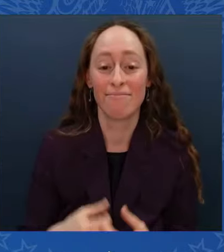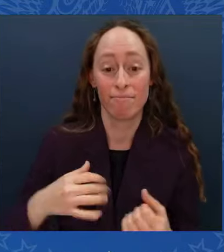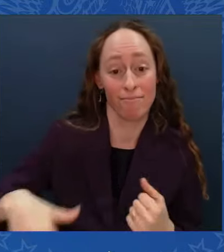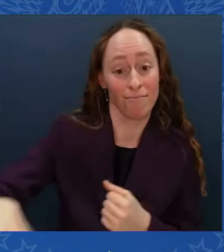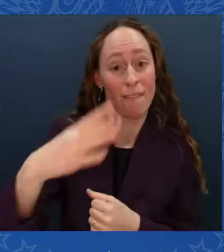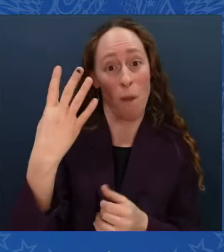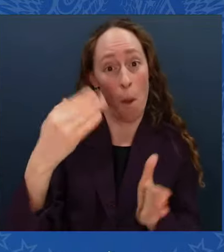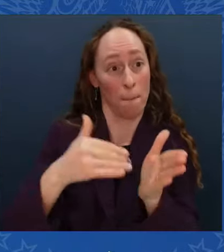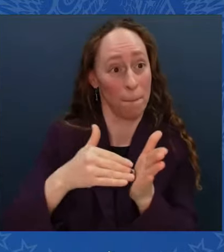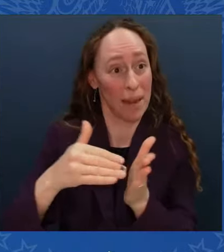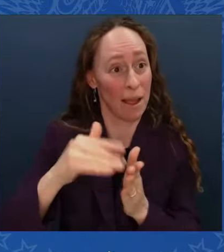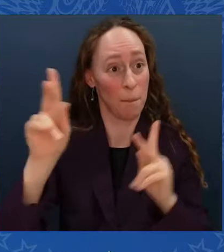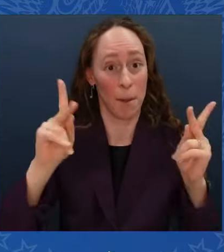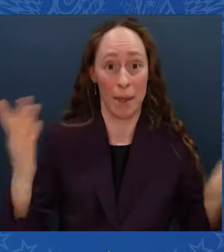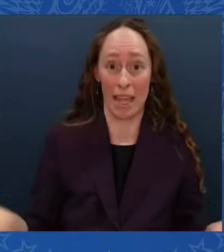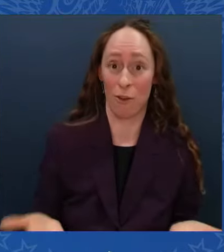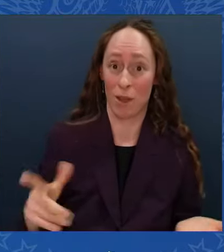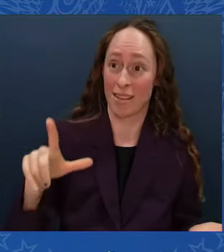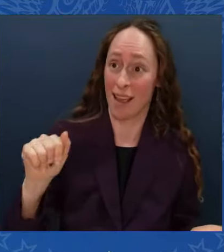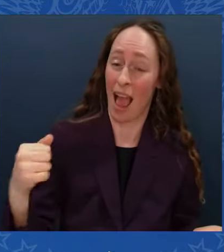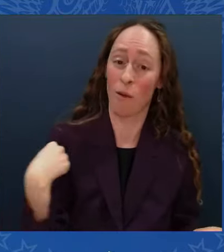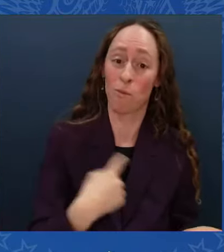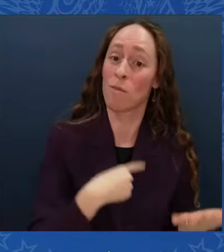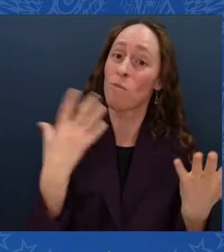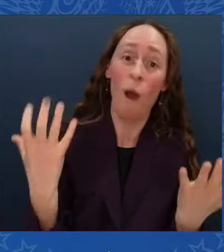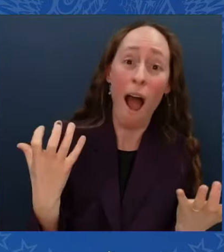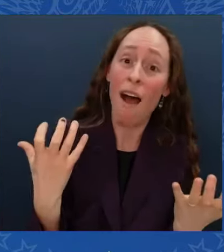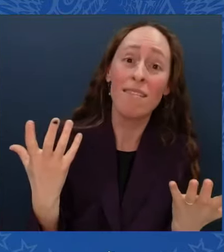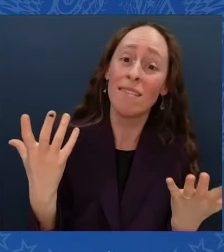Welcome, Dr. Saint-Paul and President Joe Biden.